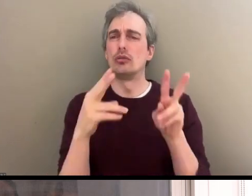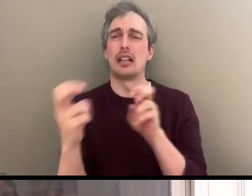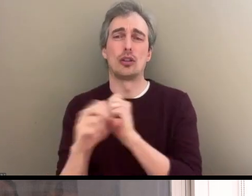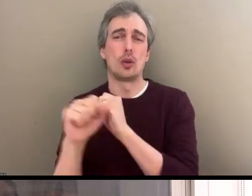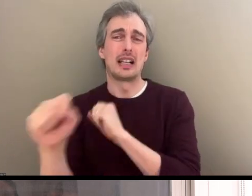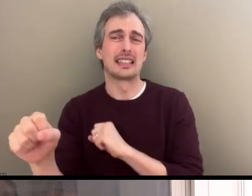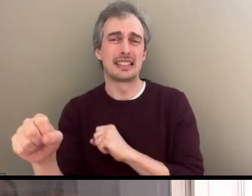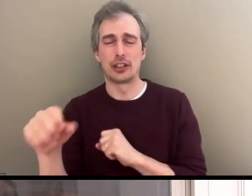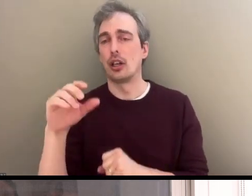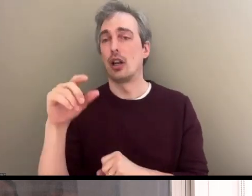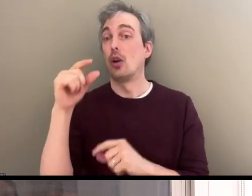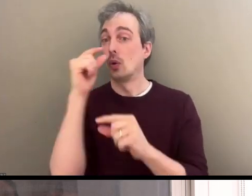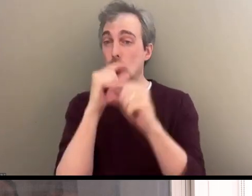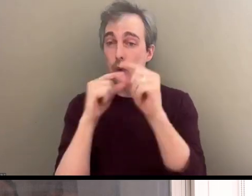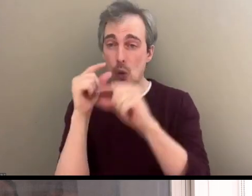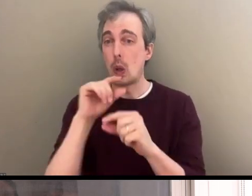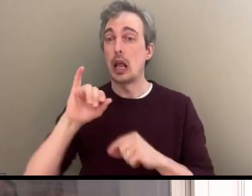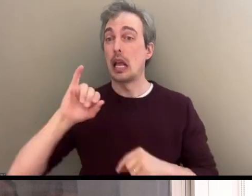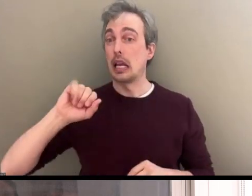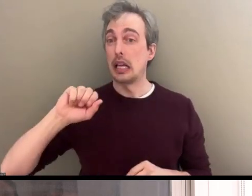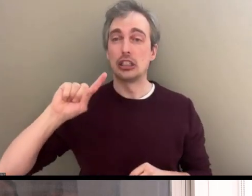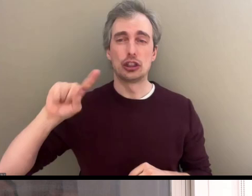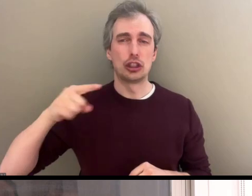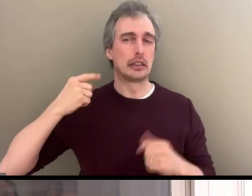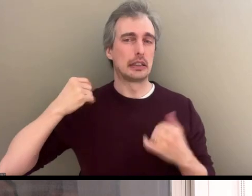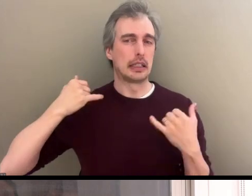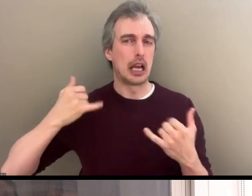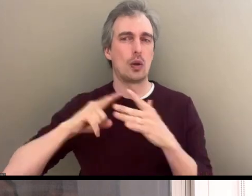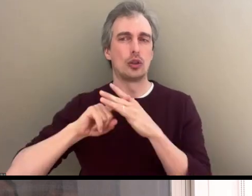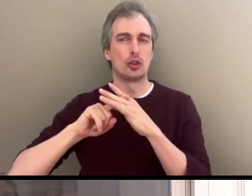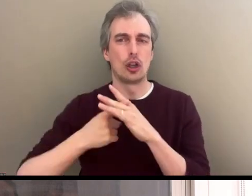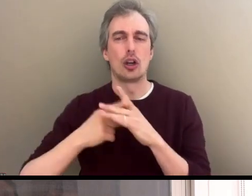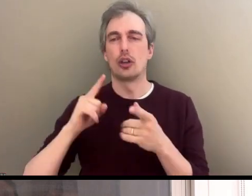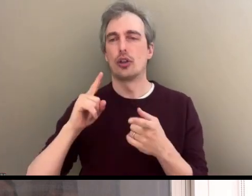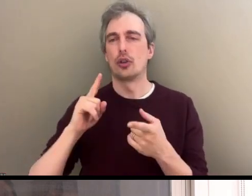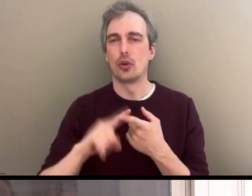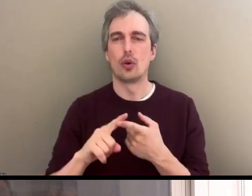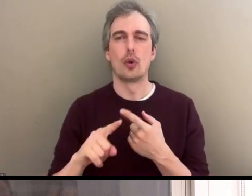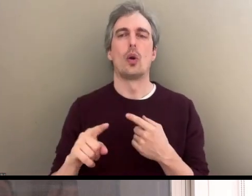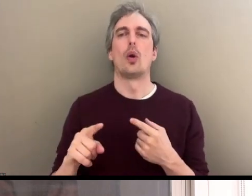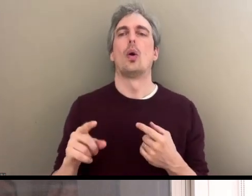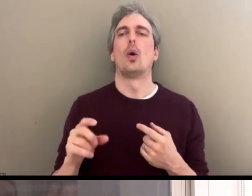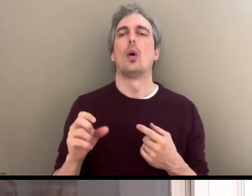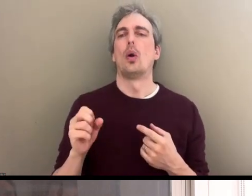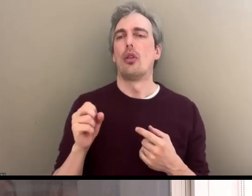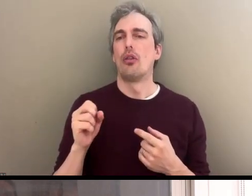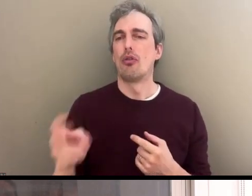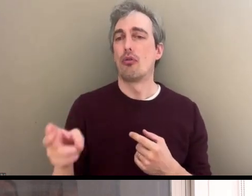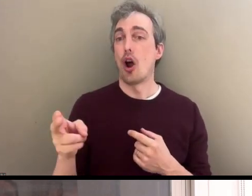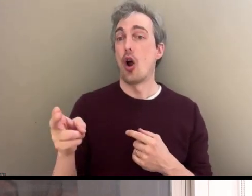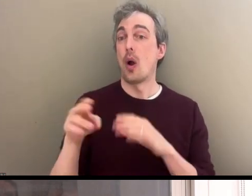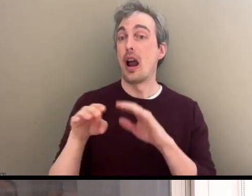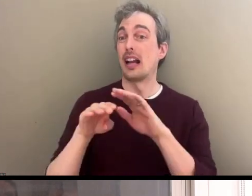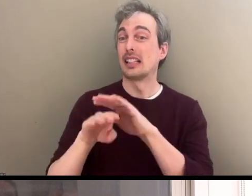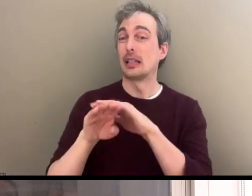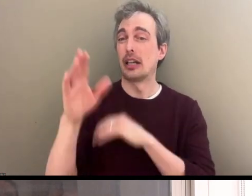is just now starting to throw accessibility tree in the dev tools. So you could do that too.